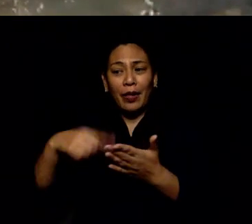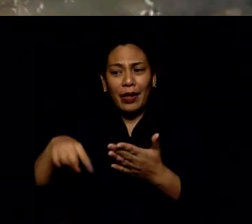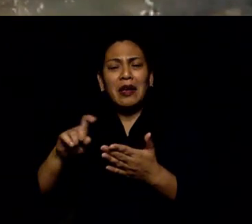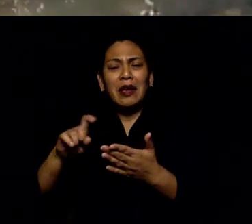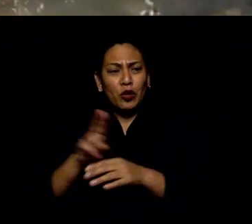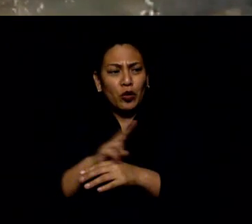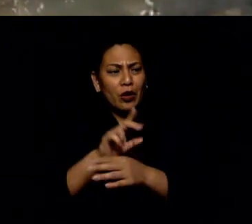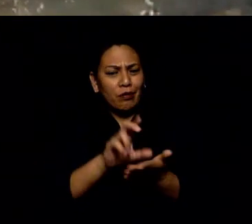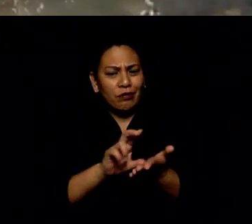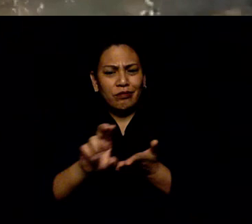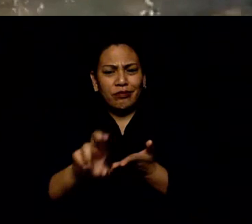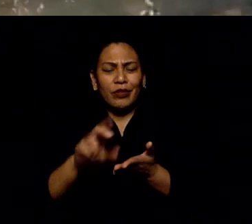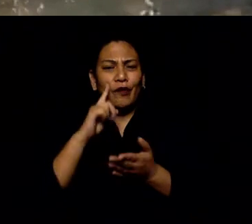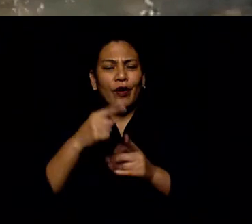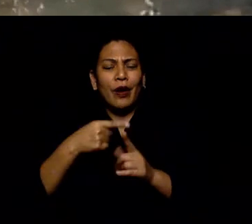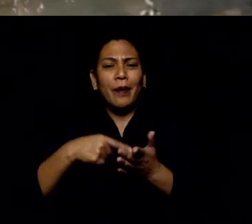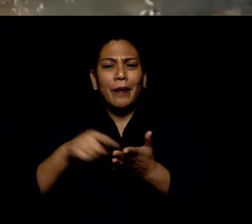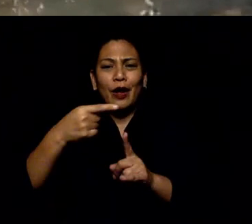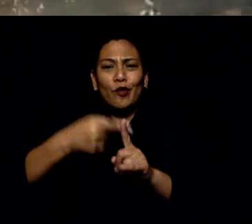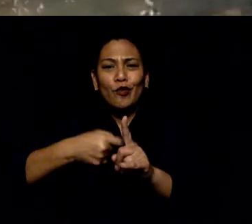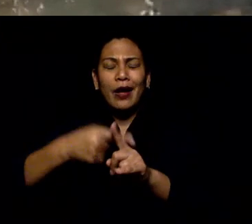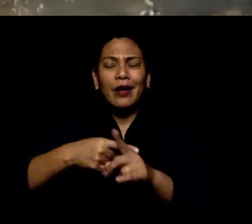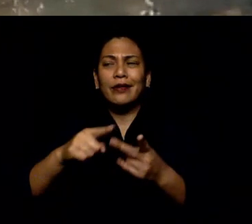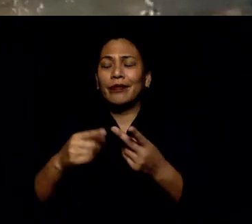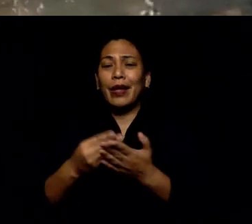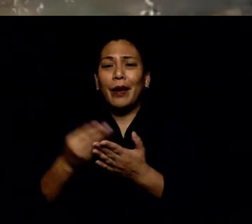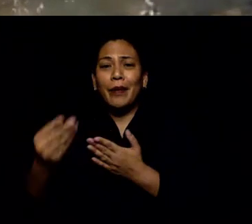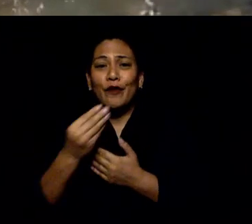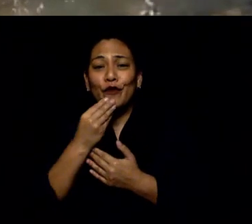And. Um, and then that allows them to go back to school.